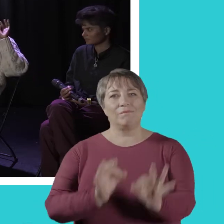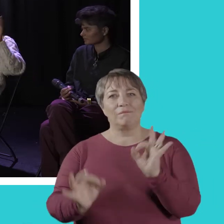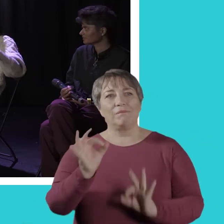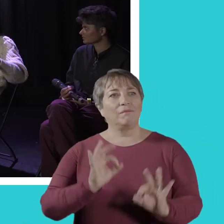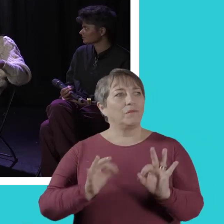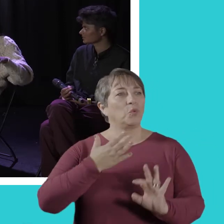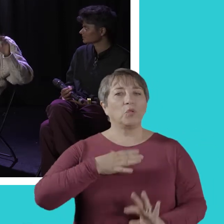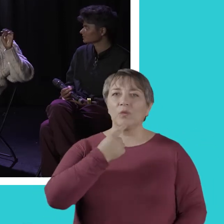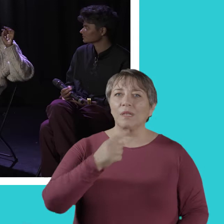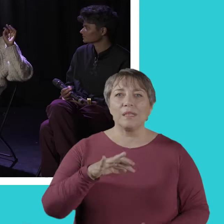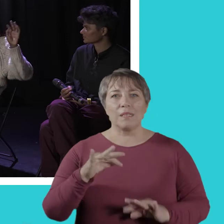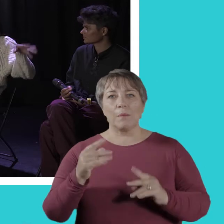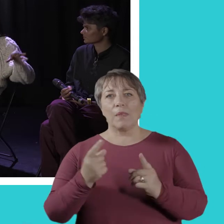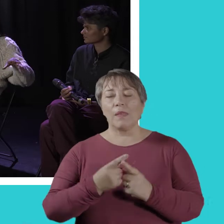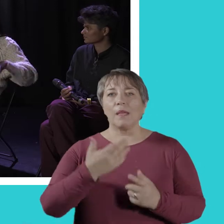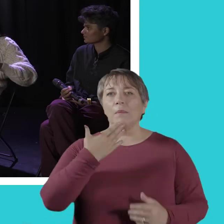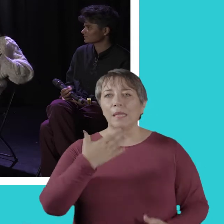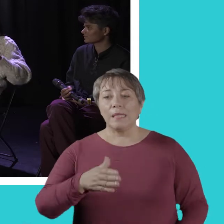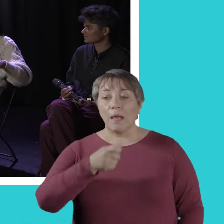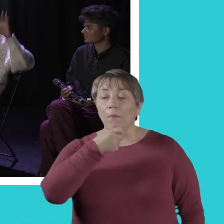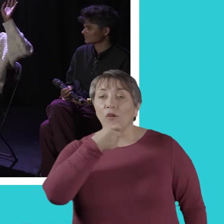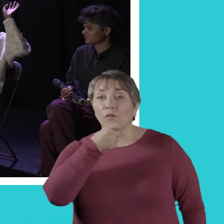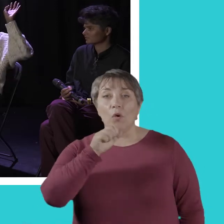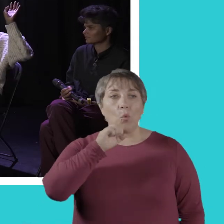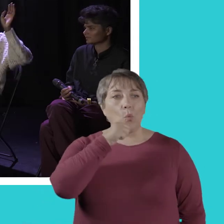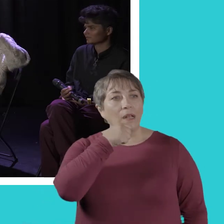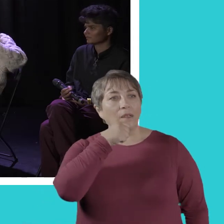want to ask us a question wanna you know voice your opinion whatever just put your hand up